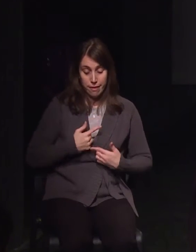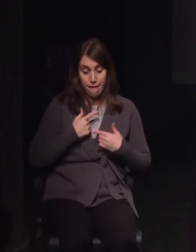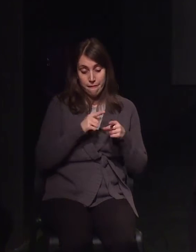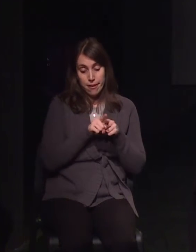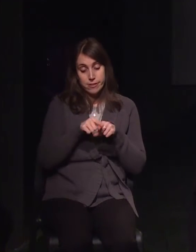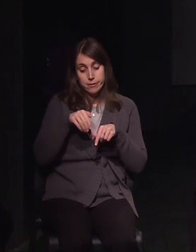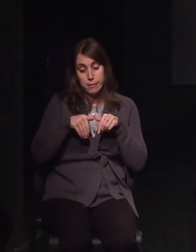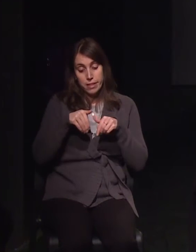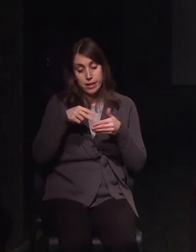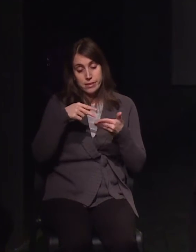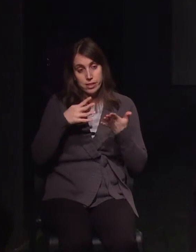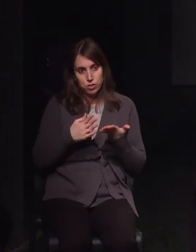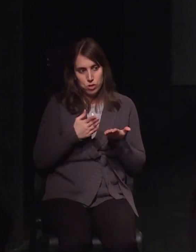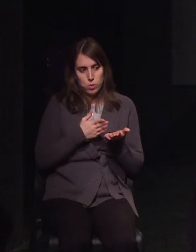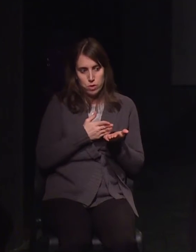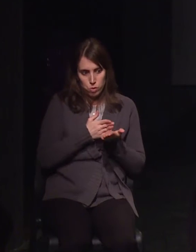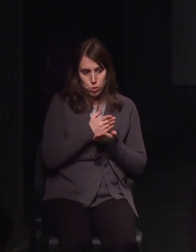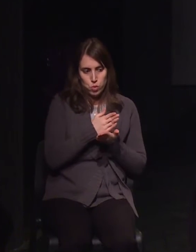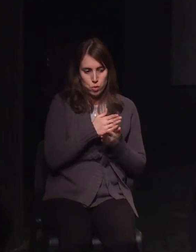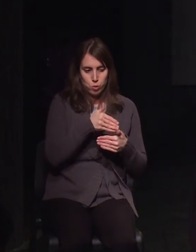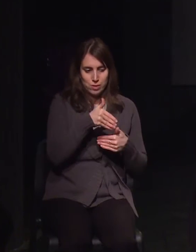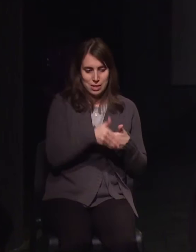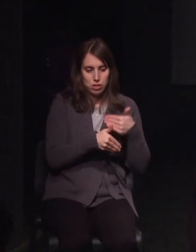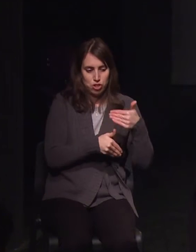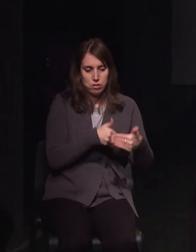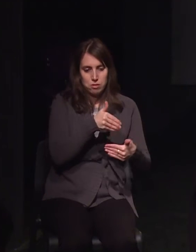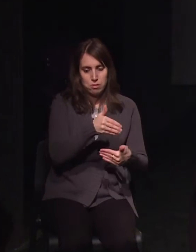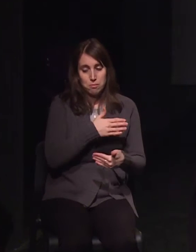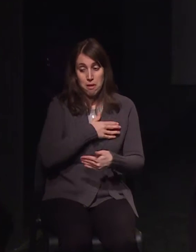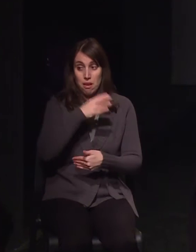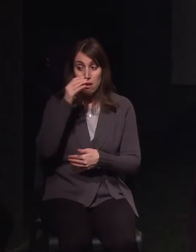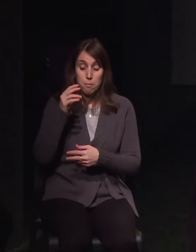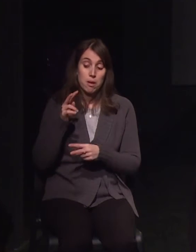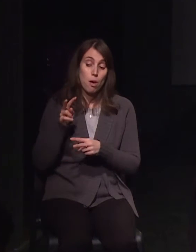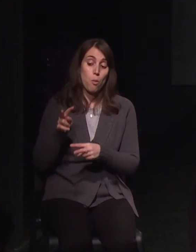my company go through all of those stages too, to where a point where when I joined